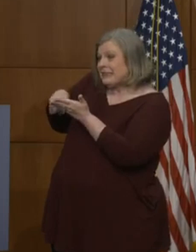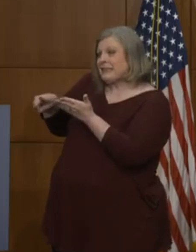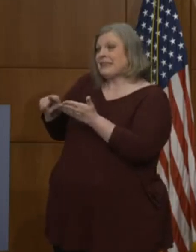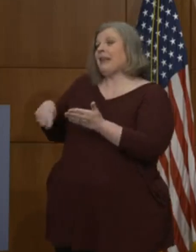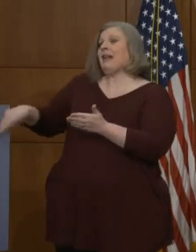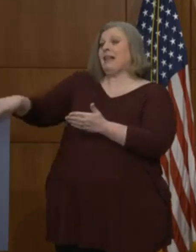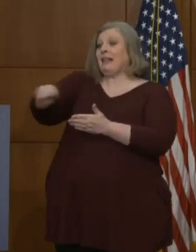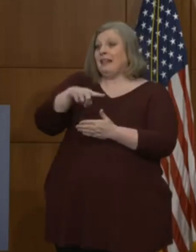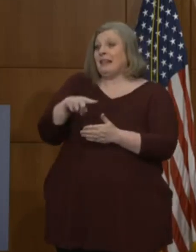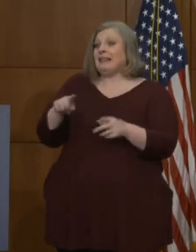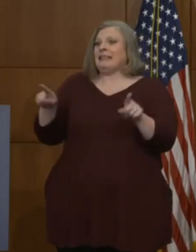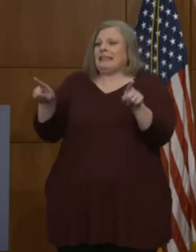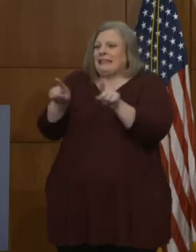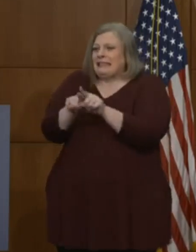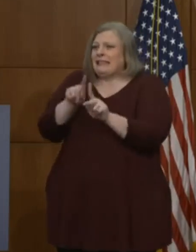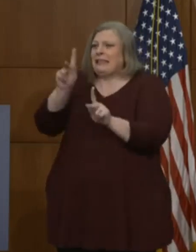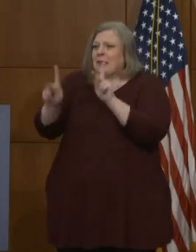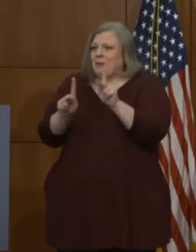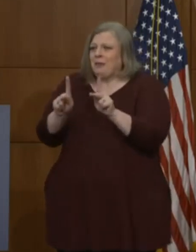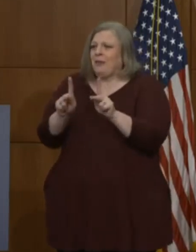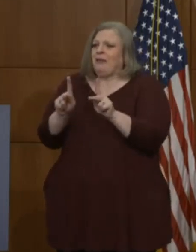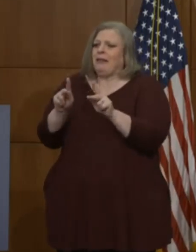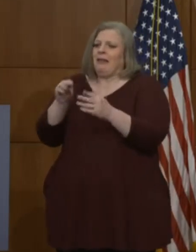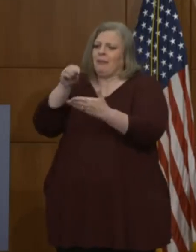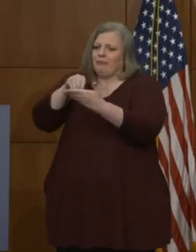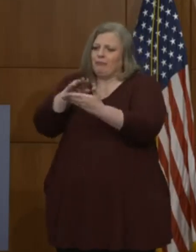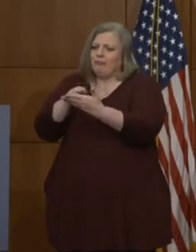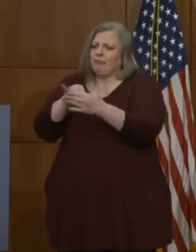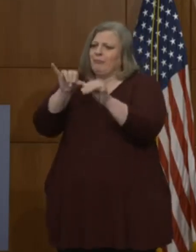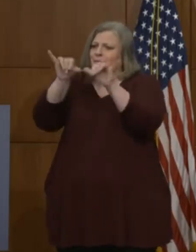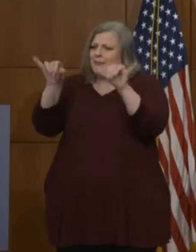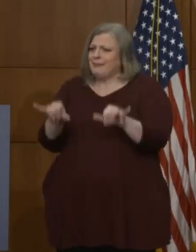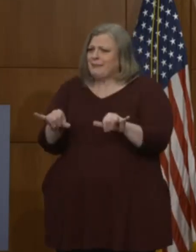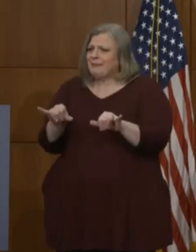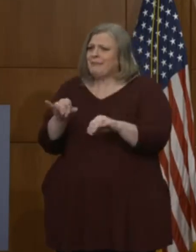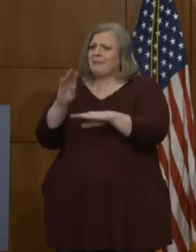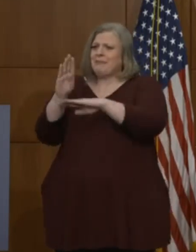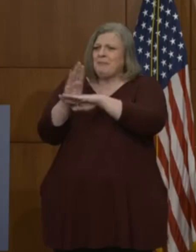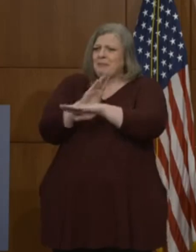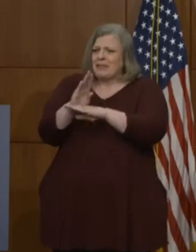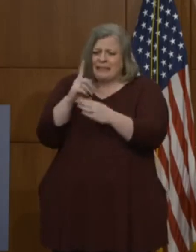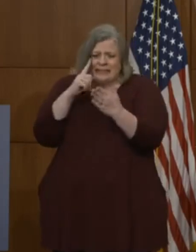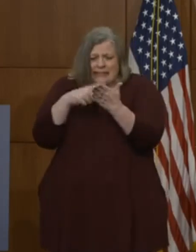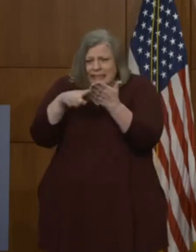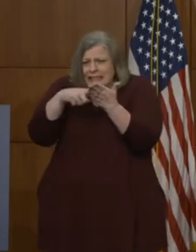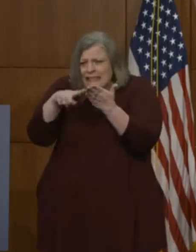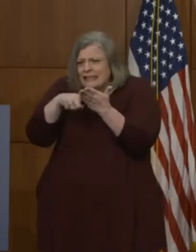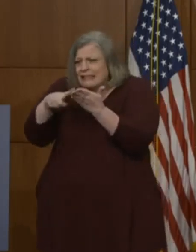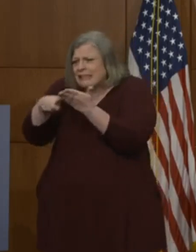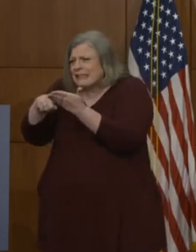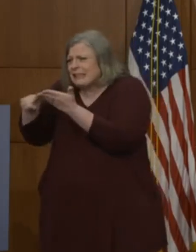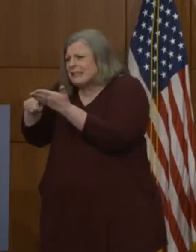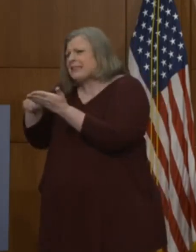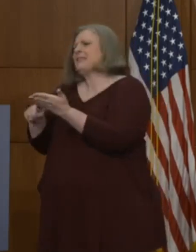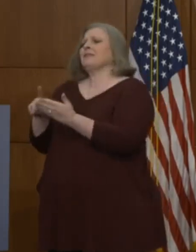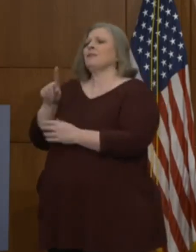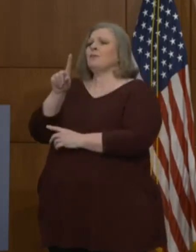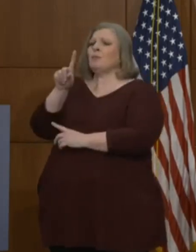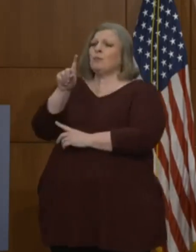CONTACT TRACING OF THOSE CASES ARE THE SAME PEOPLE WHO ARE ARE THE SAME PEOPLE WHO ARE DOING THE DATA ENTRY. AND OTHER DOING THE DATA ENTRY. AND OTHER BUSINESS TRACING AND TRACKING BUSINESS TRACING AND TRACKING DOWN HUNDREDS AND HUNDREDS OF